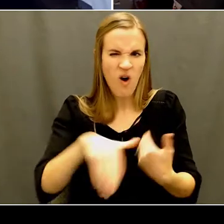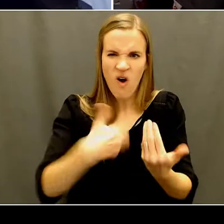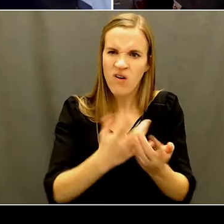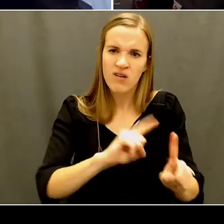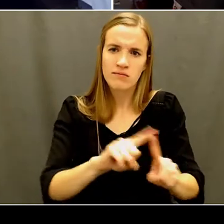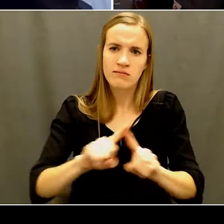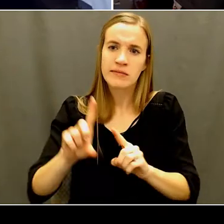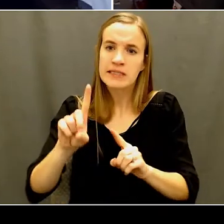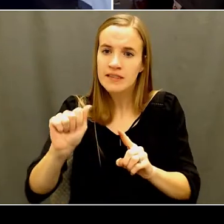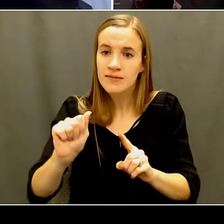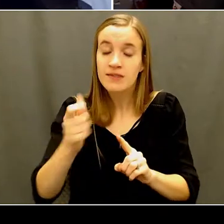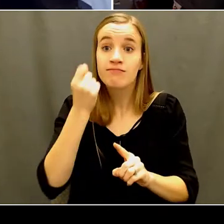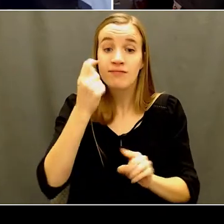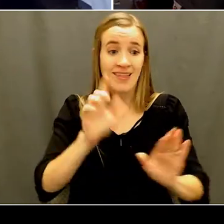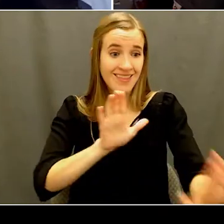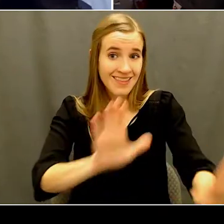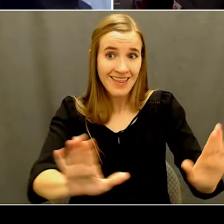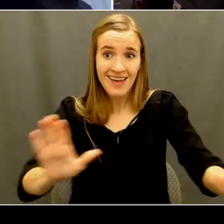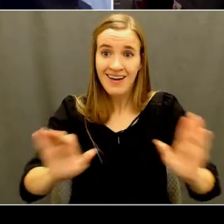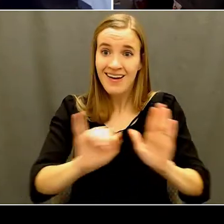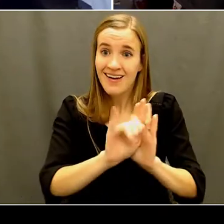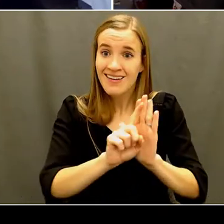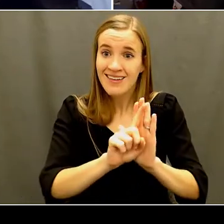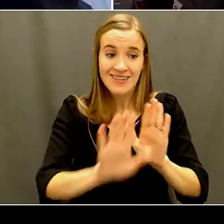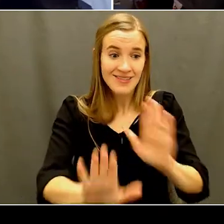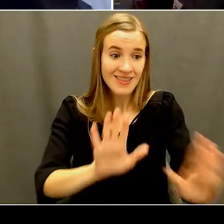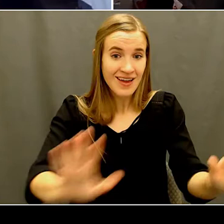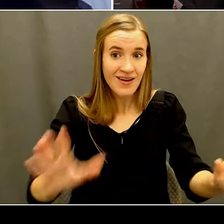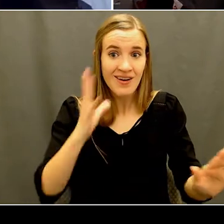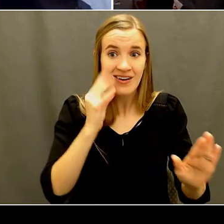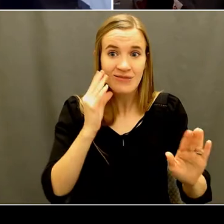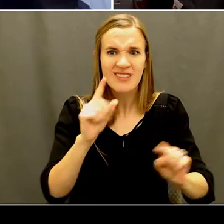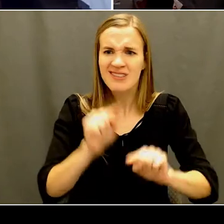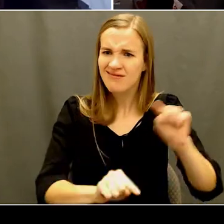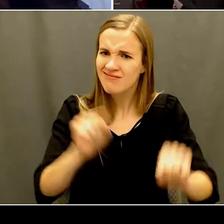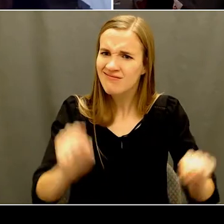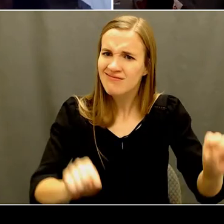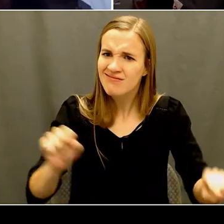disability identities and experiences. And, you know, one of the things that